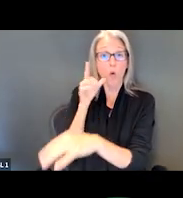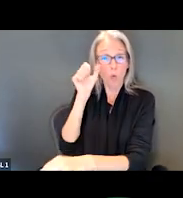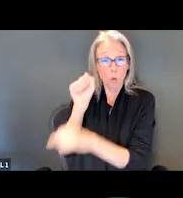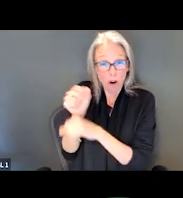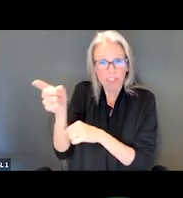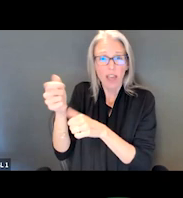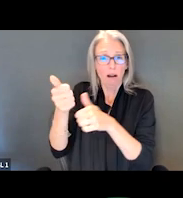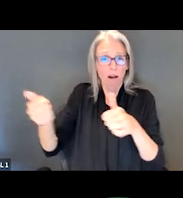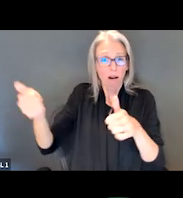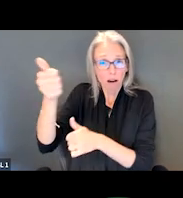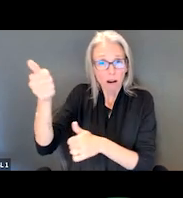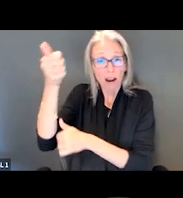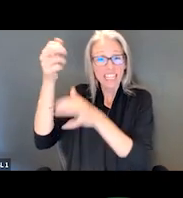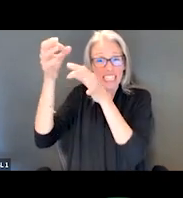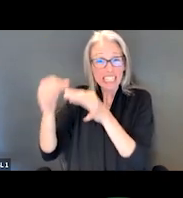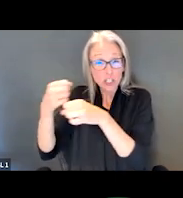really hiring people who have lived experience.